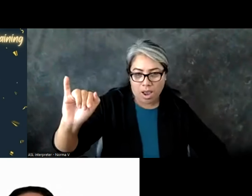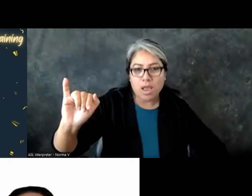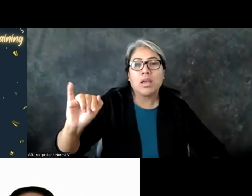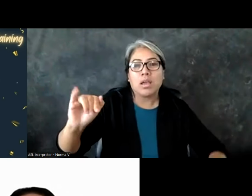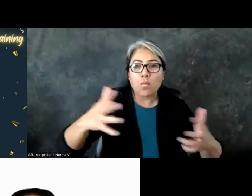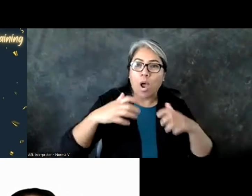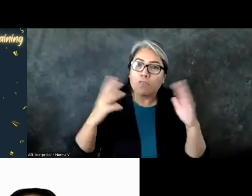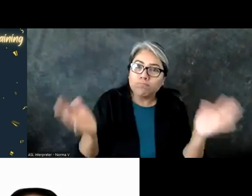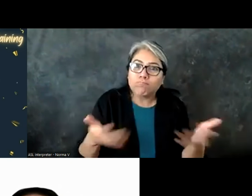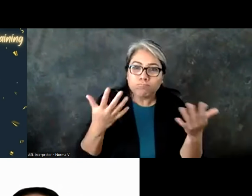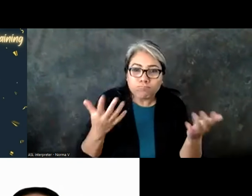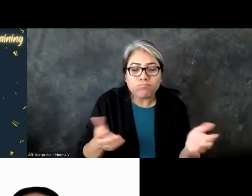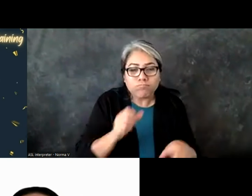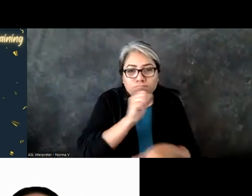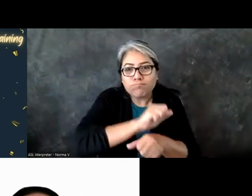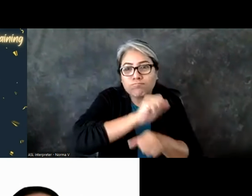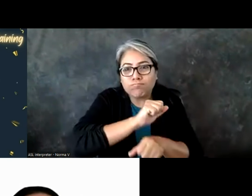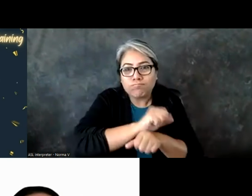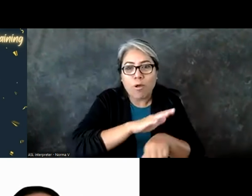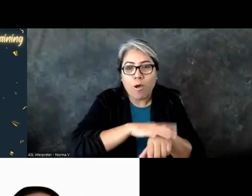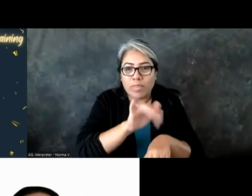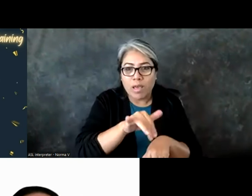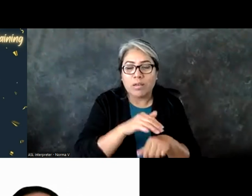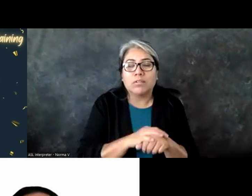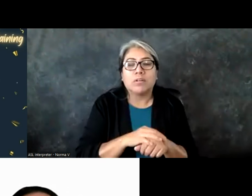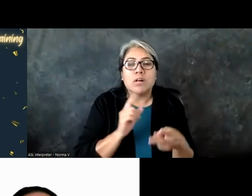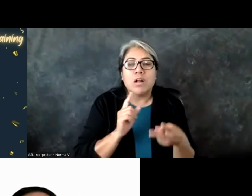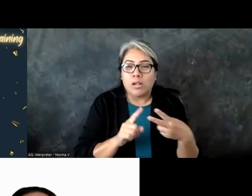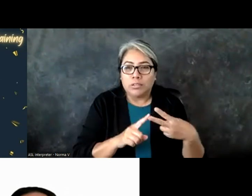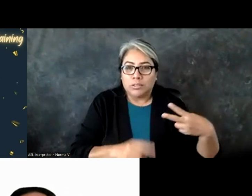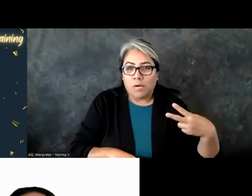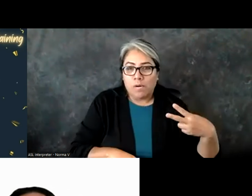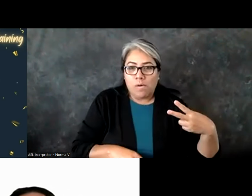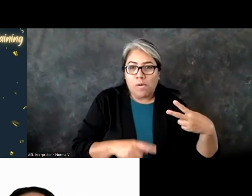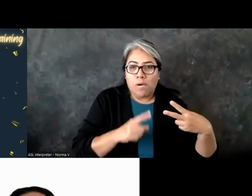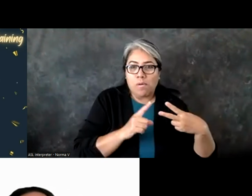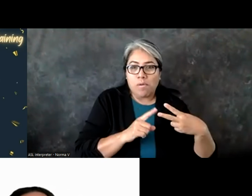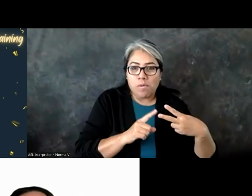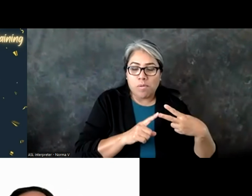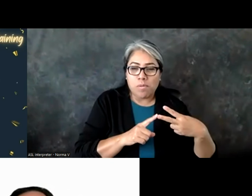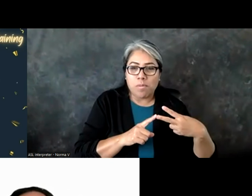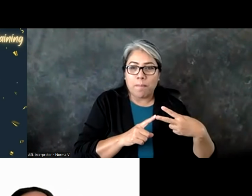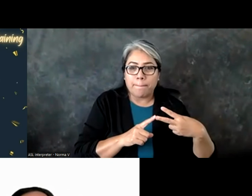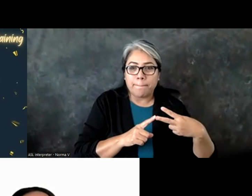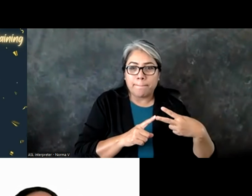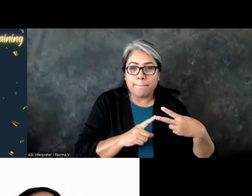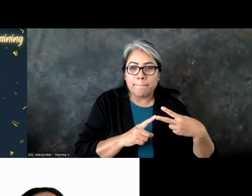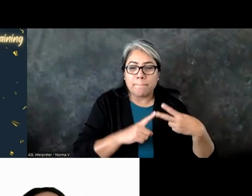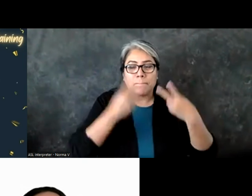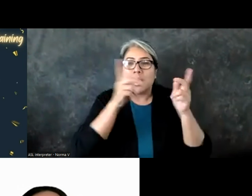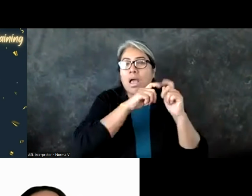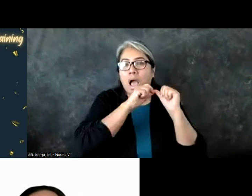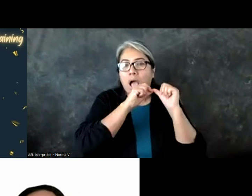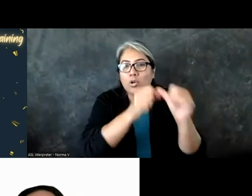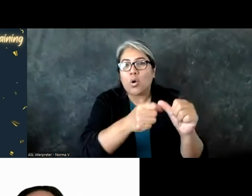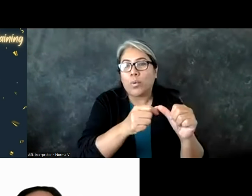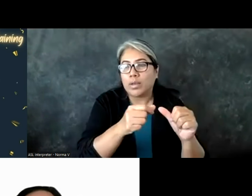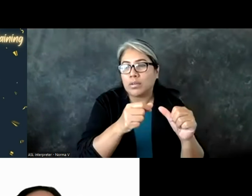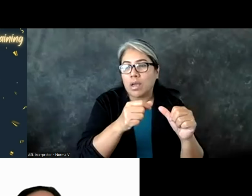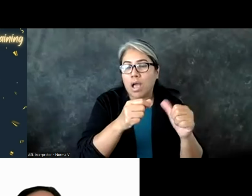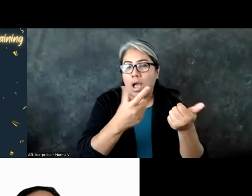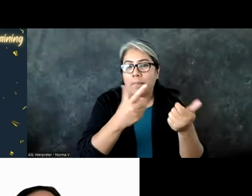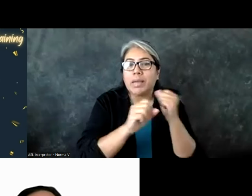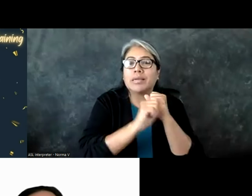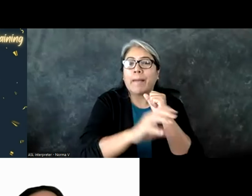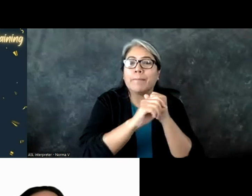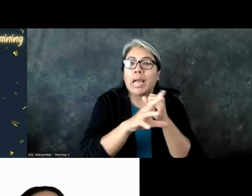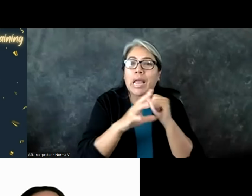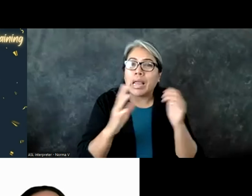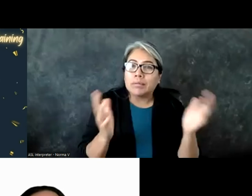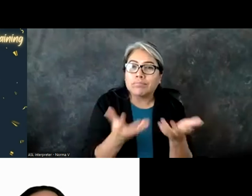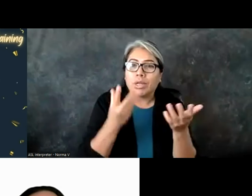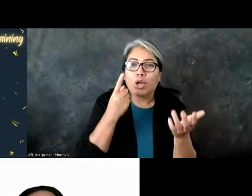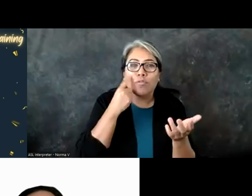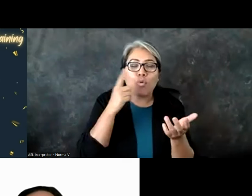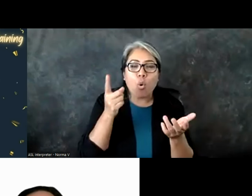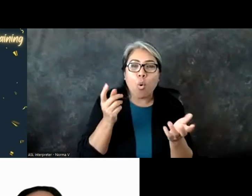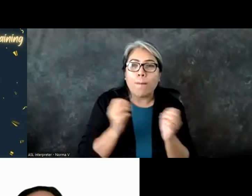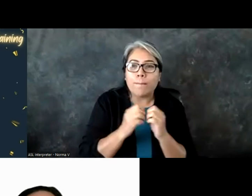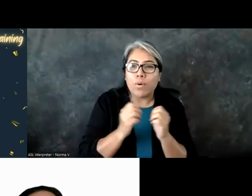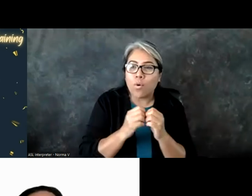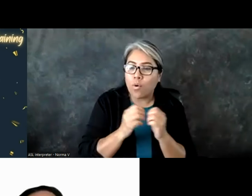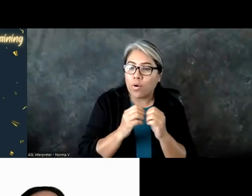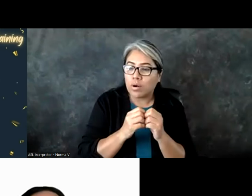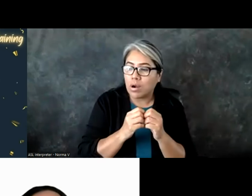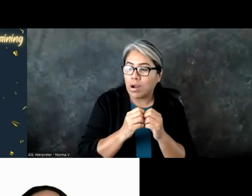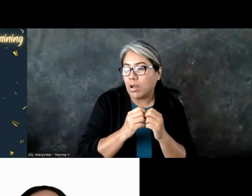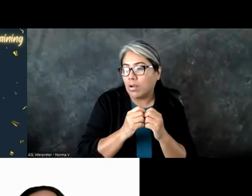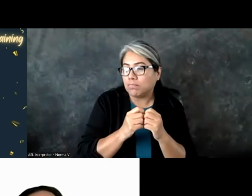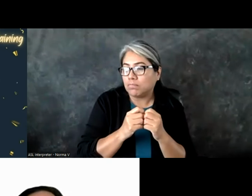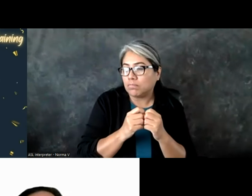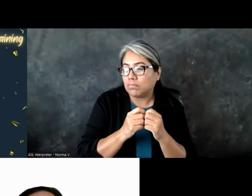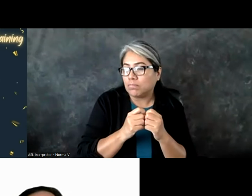going on. So we have